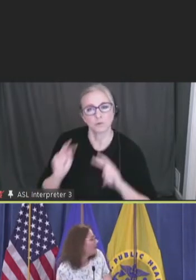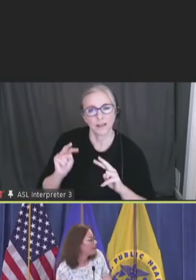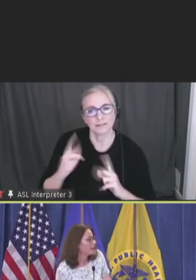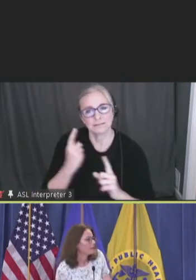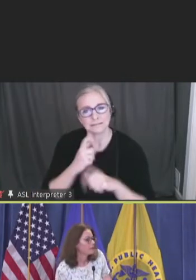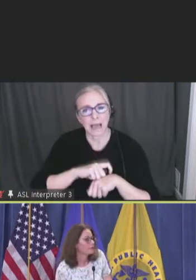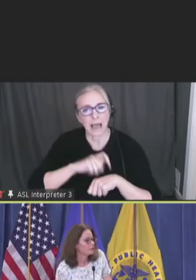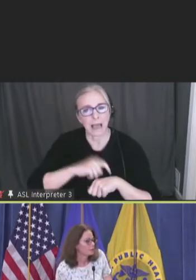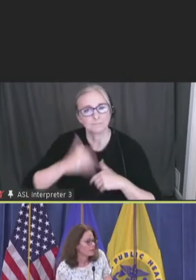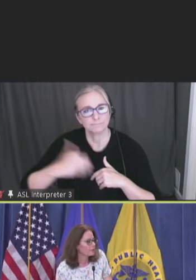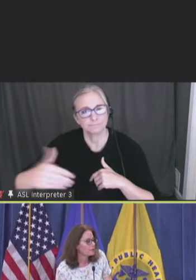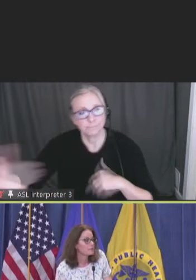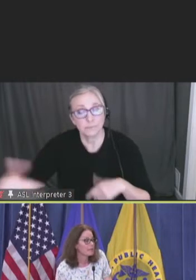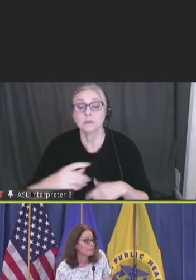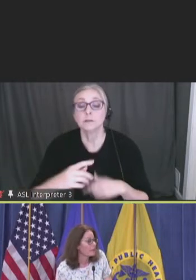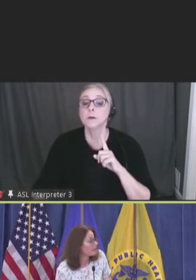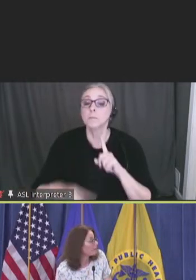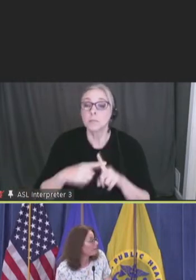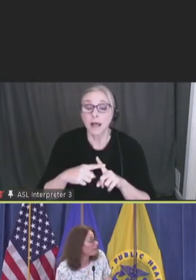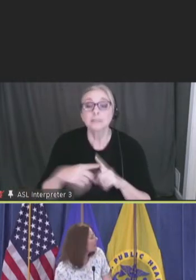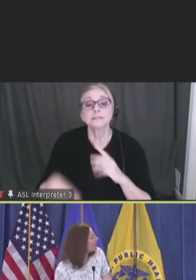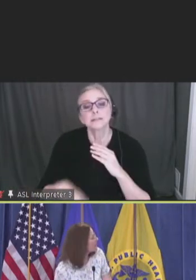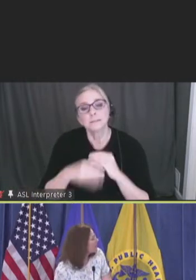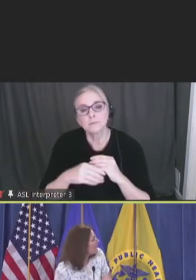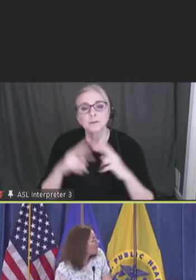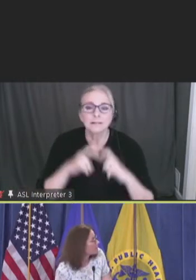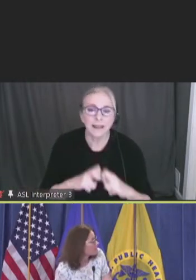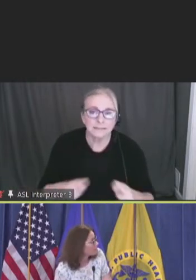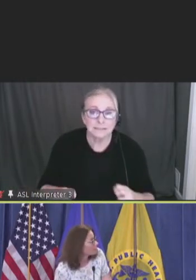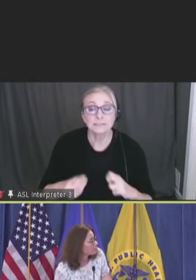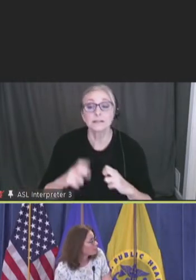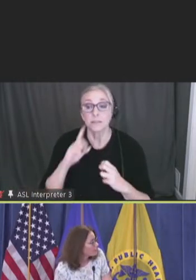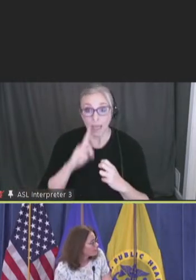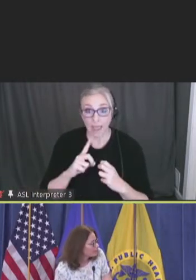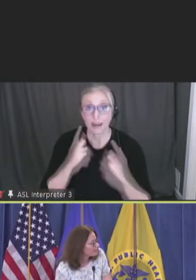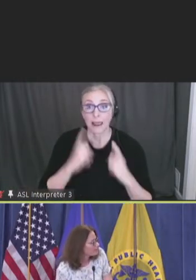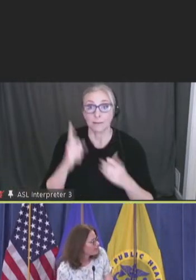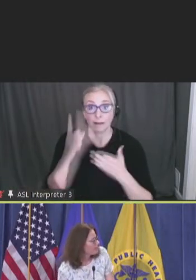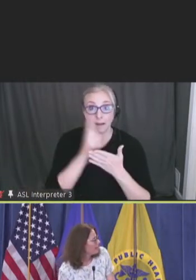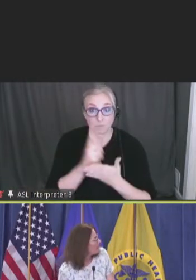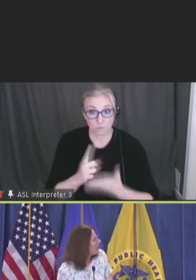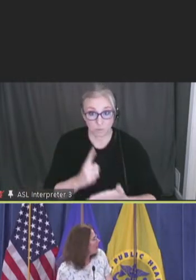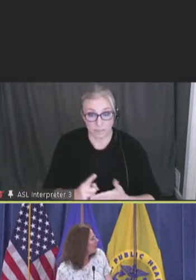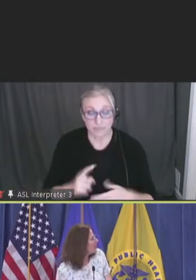And then in addition, we also did supplemental analyses, which we conducted weekly.